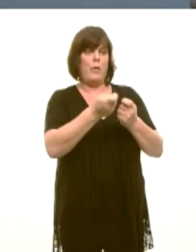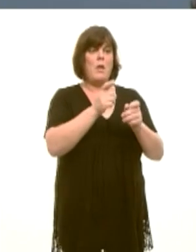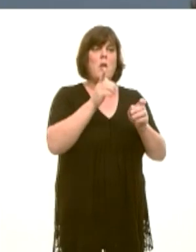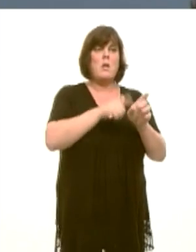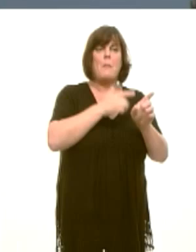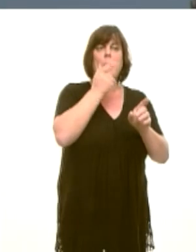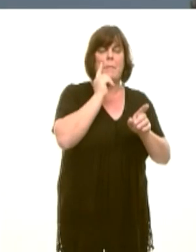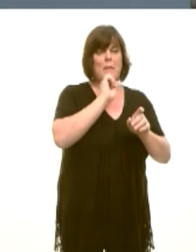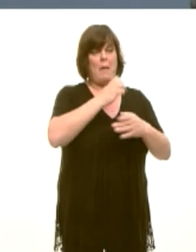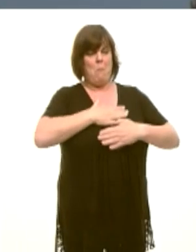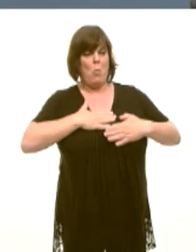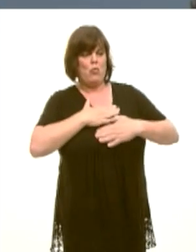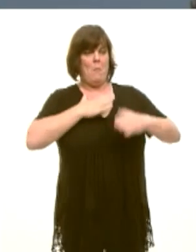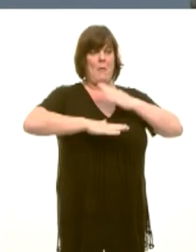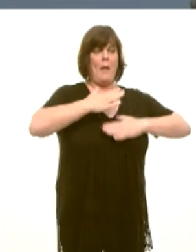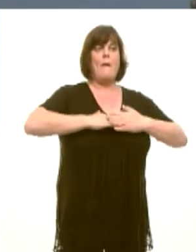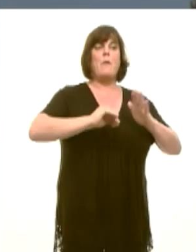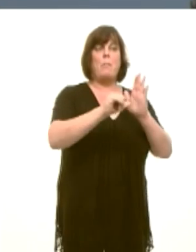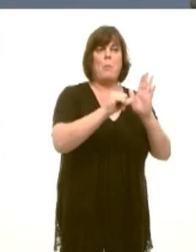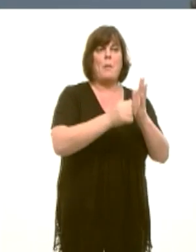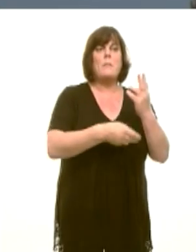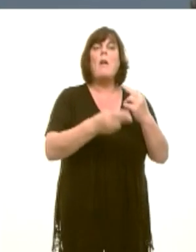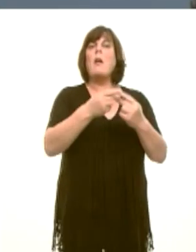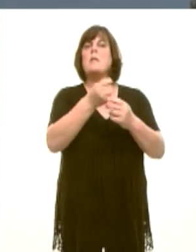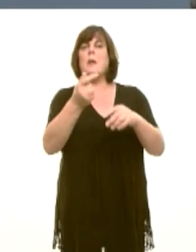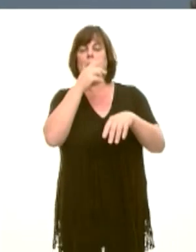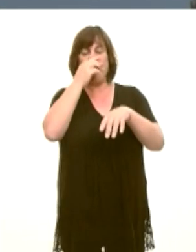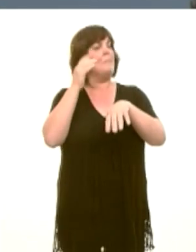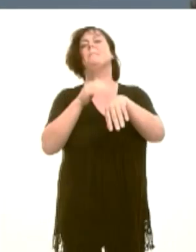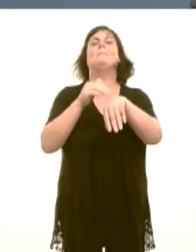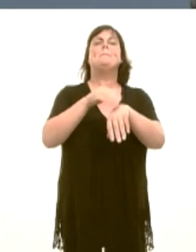these youngsters, and both take troubled youngsters off the street and into a caring environment